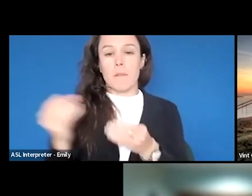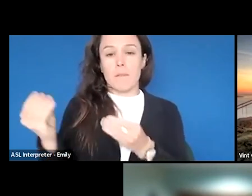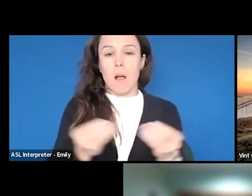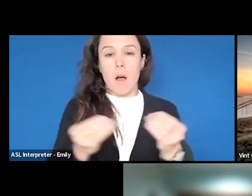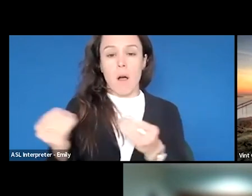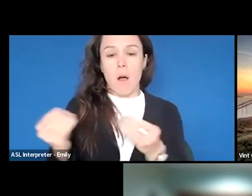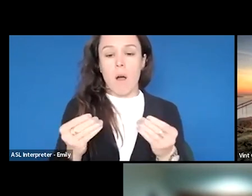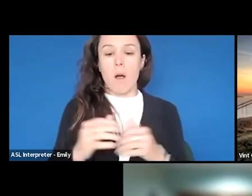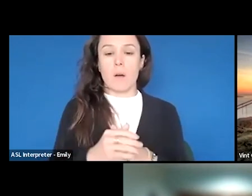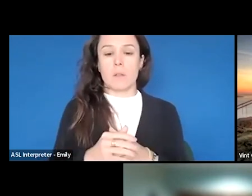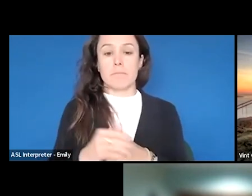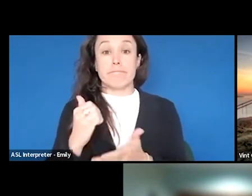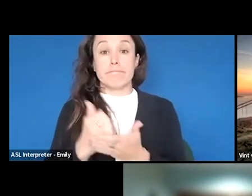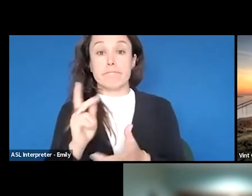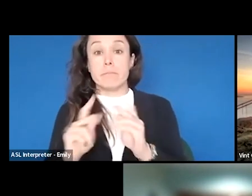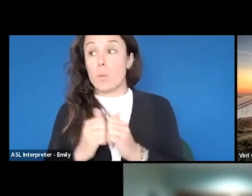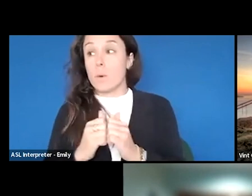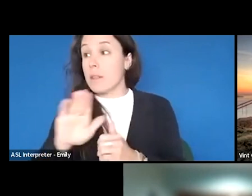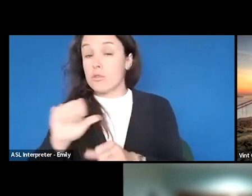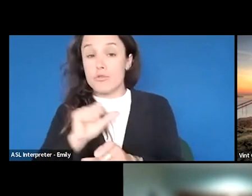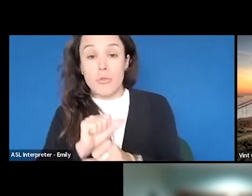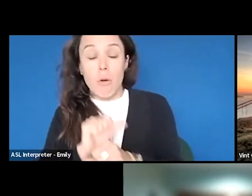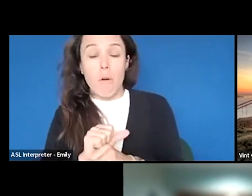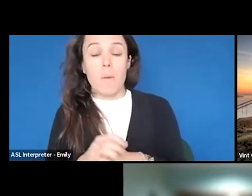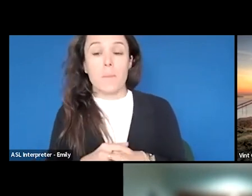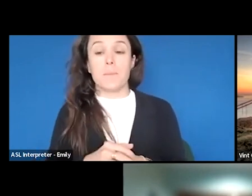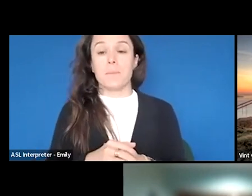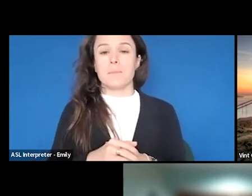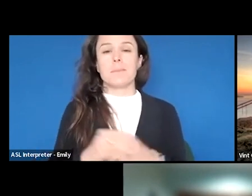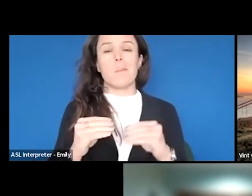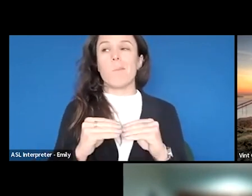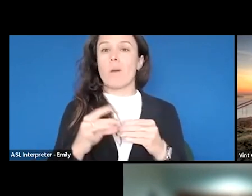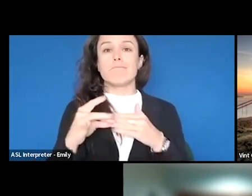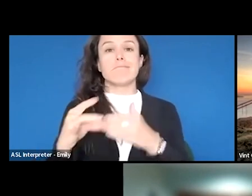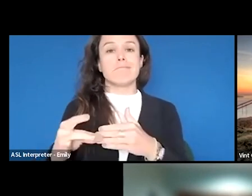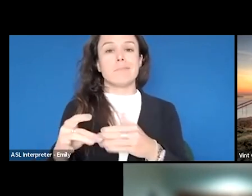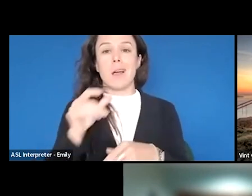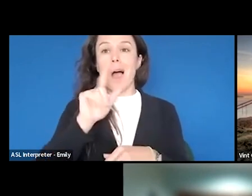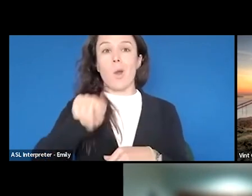with their jobs, and it would be more guiding rather than just following commands as you will